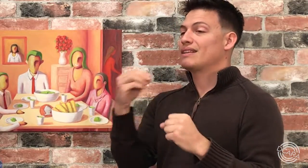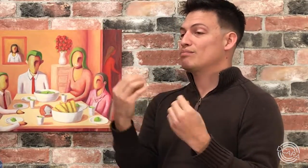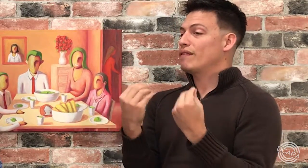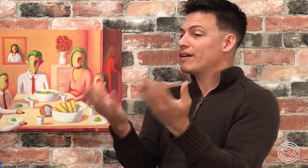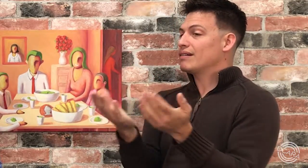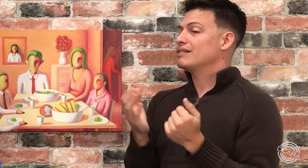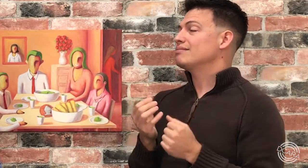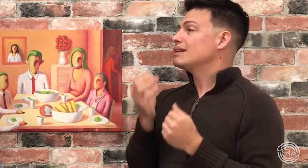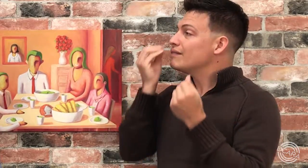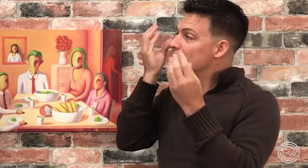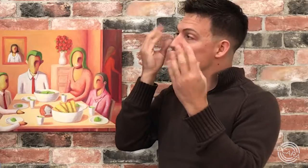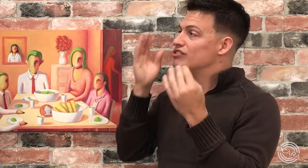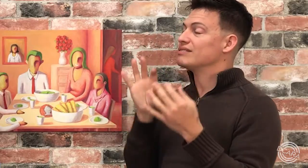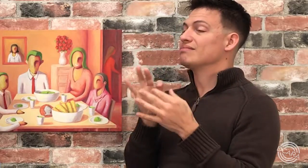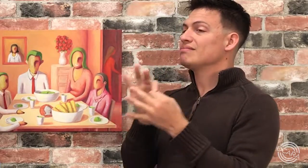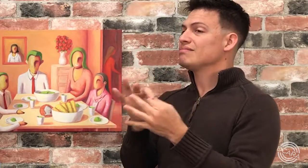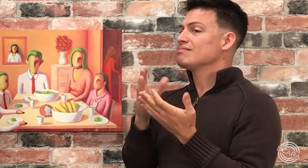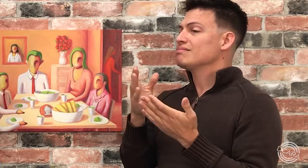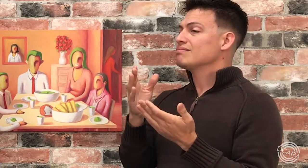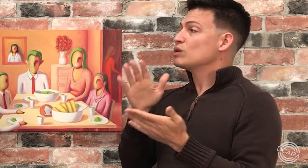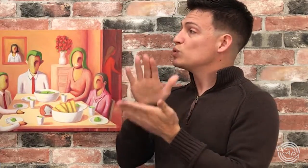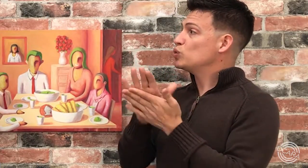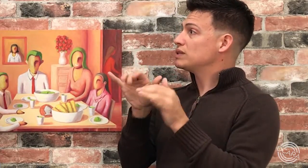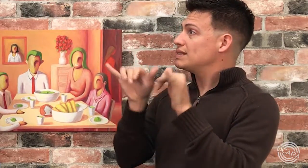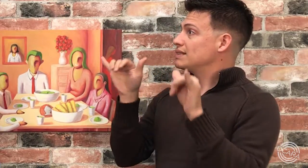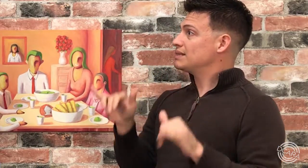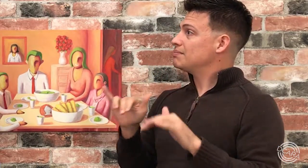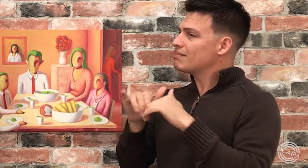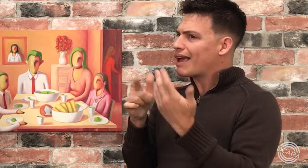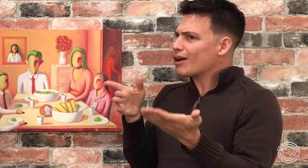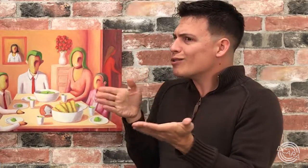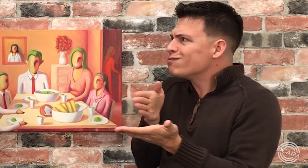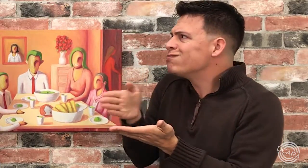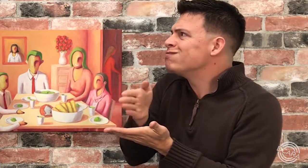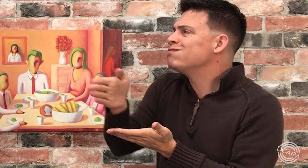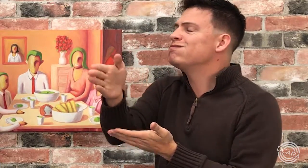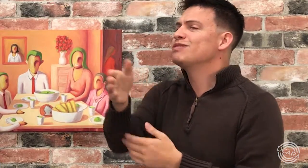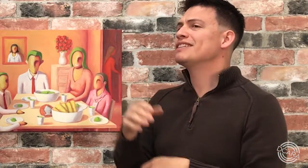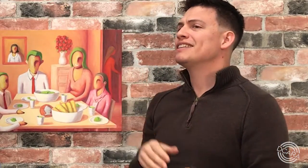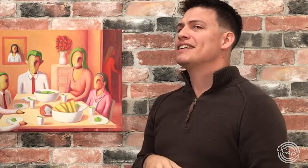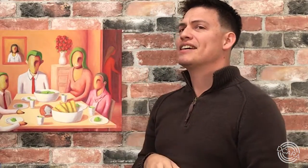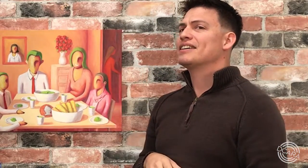I can provide information on how to navigate through the school system.